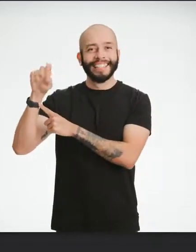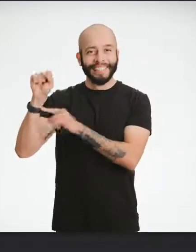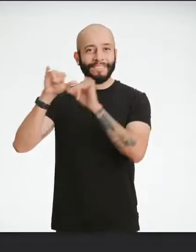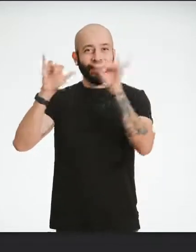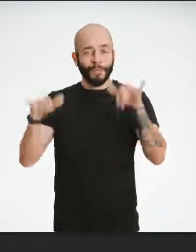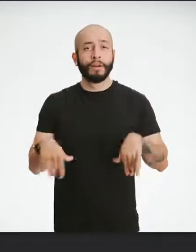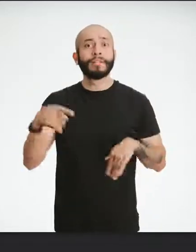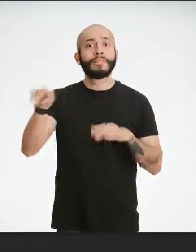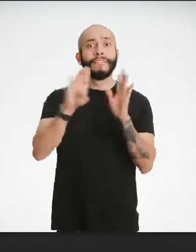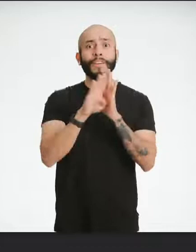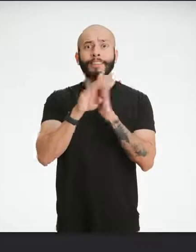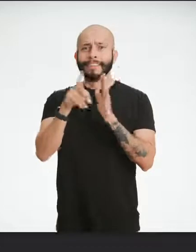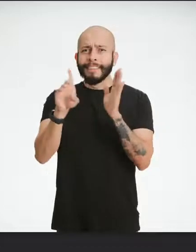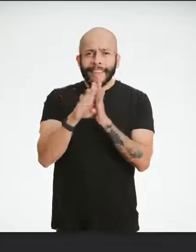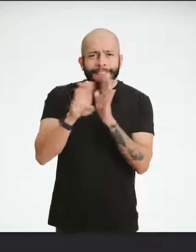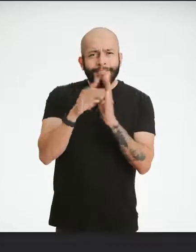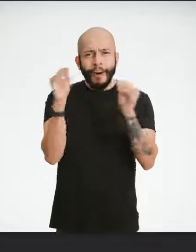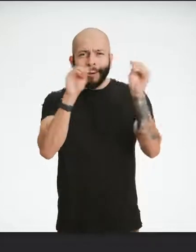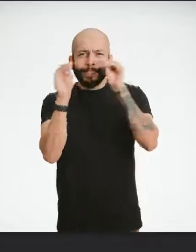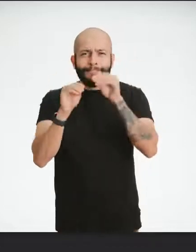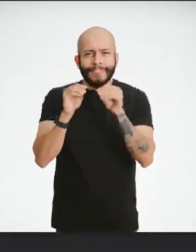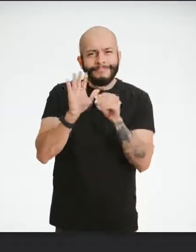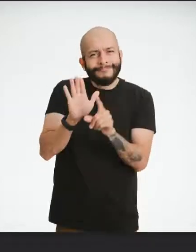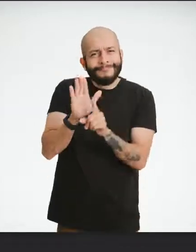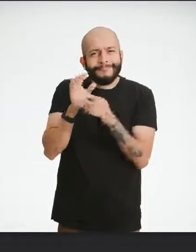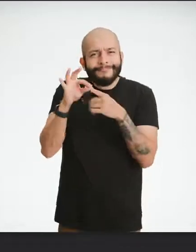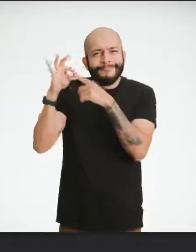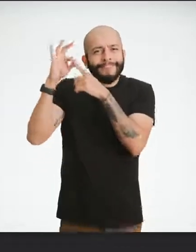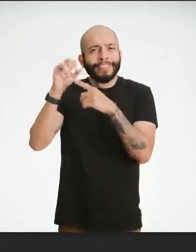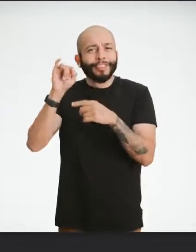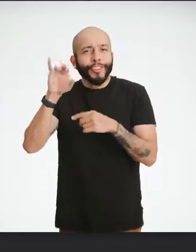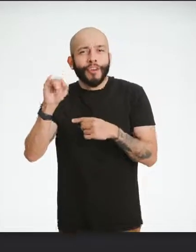for Siri and Shortcuts, you should go ahead and upgrade to App Intents.